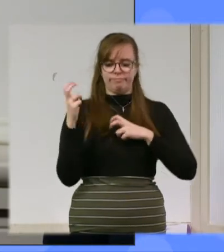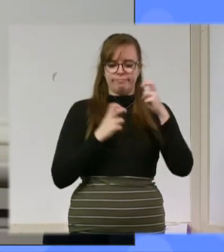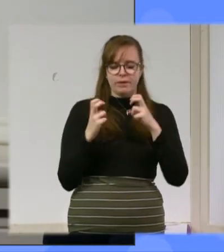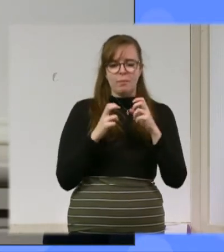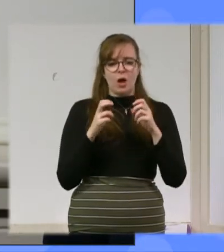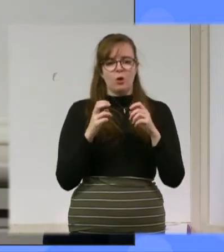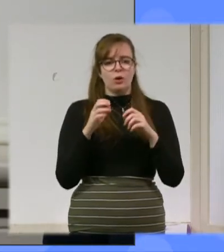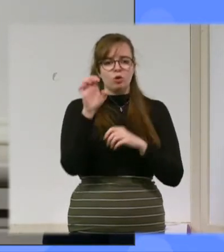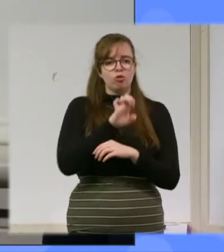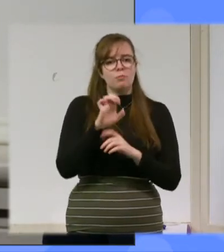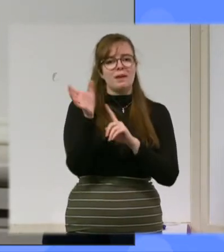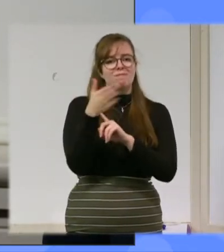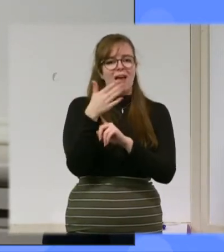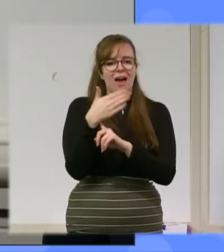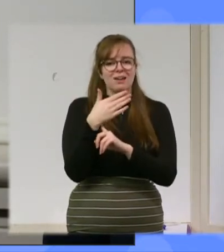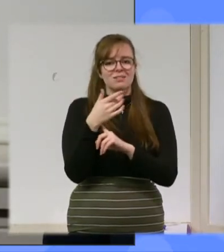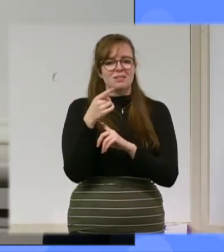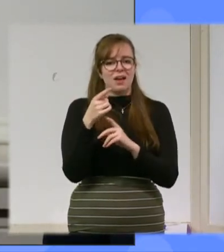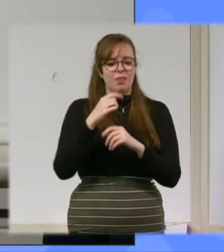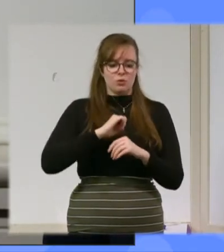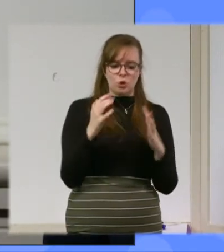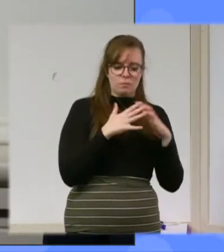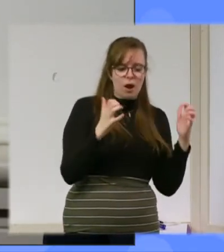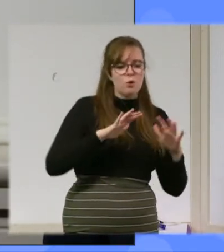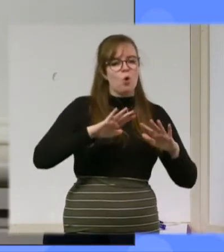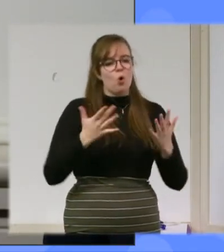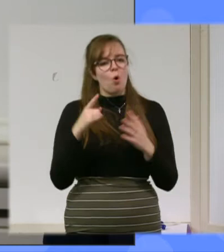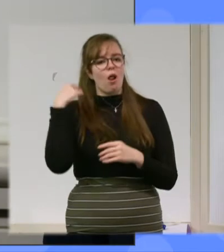outside the Scottish Parliament or whether Big Ben bombs on brexit Day I